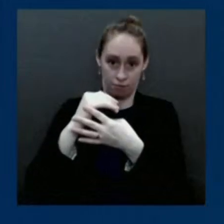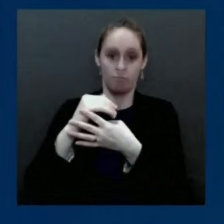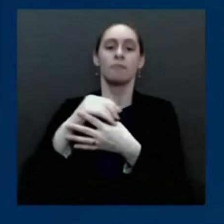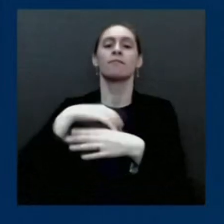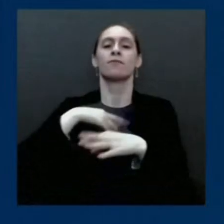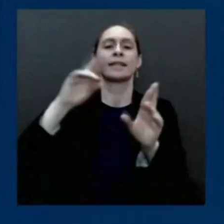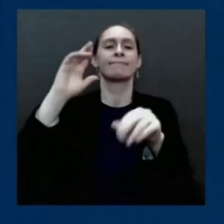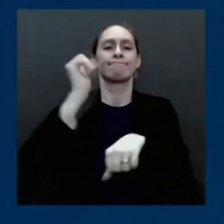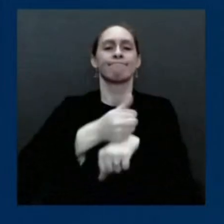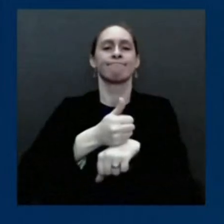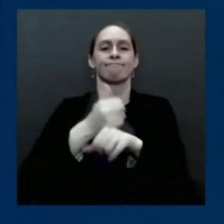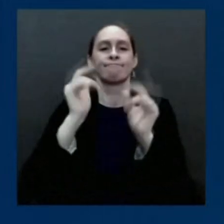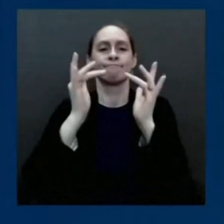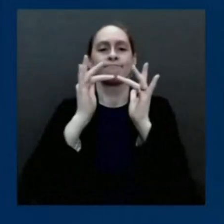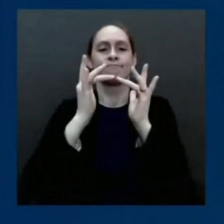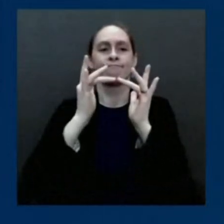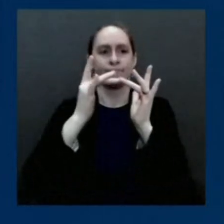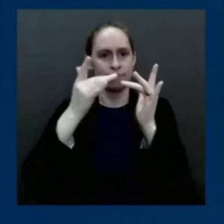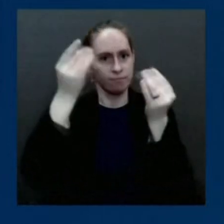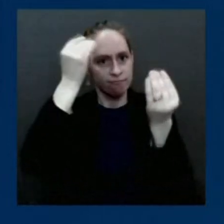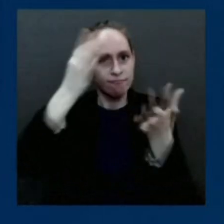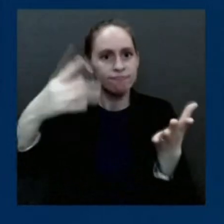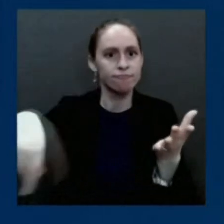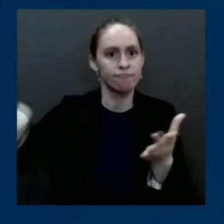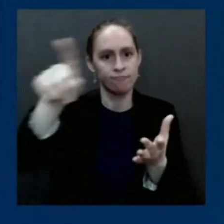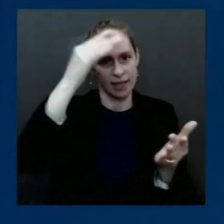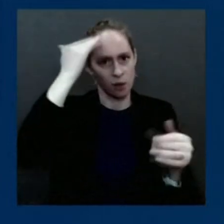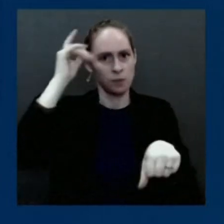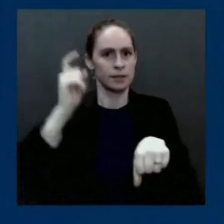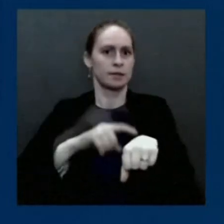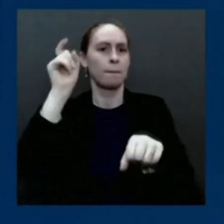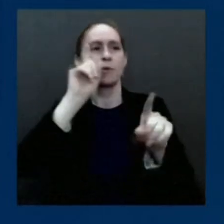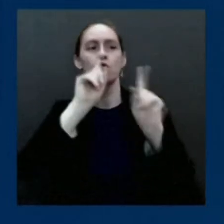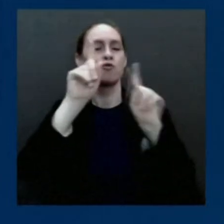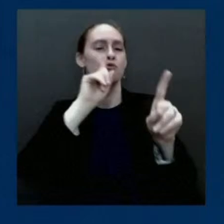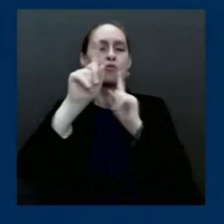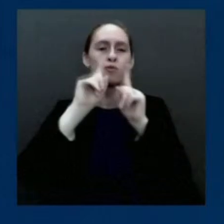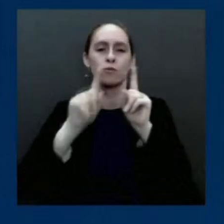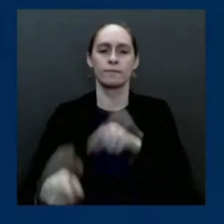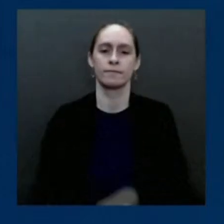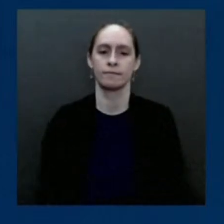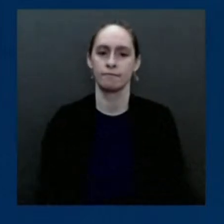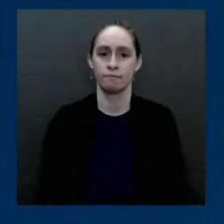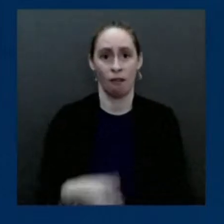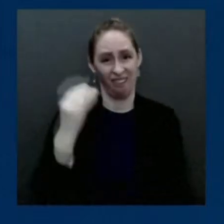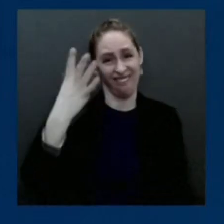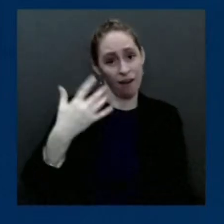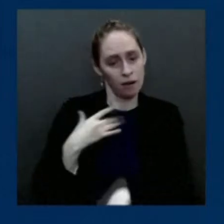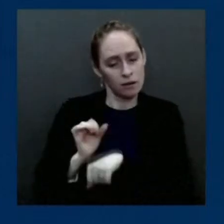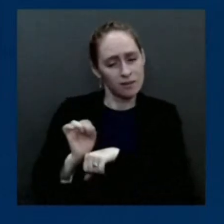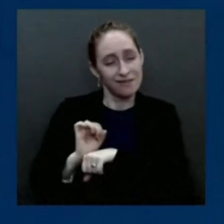TO GET THESE TESTS OUT TO AMERICANS WHO ARE ACTIVELY WORKING TO FINALIZE AND